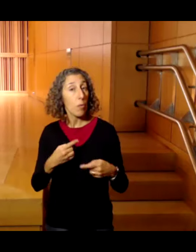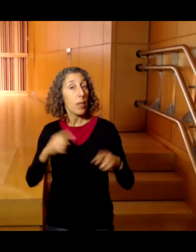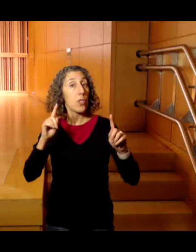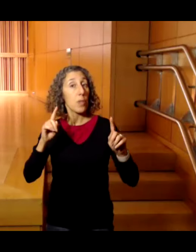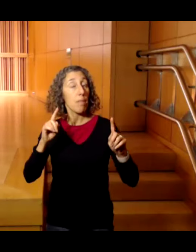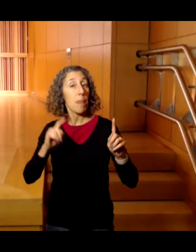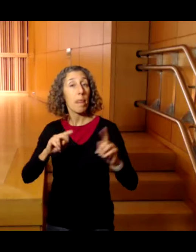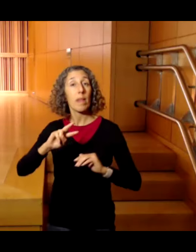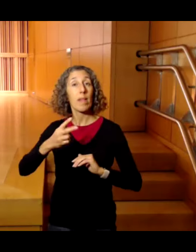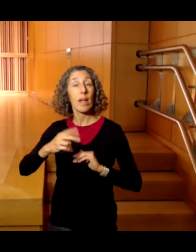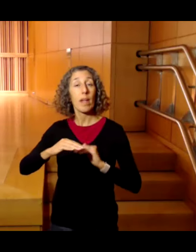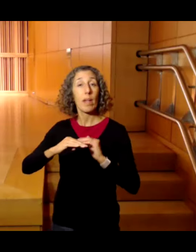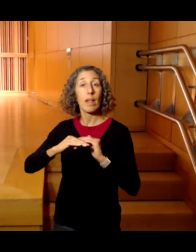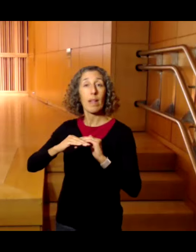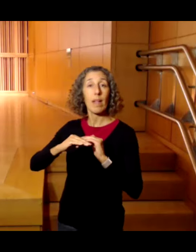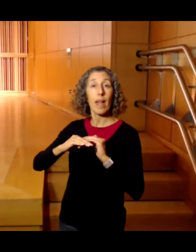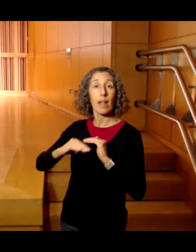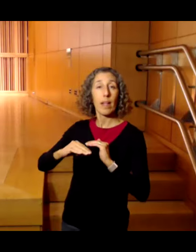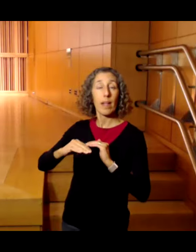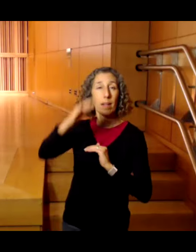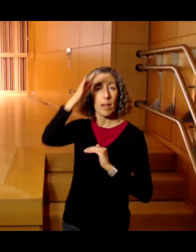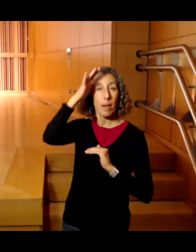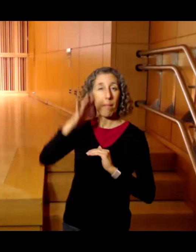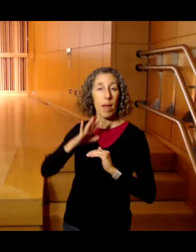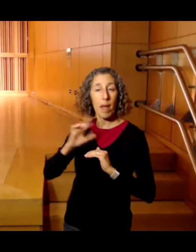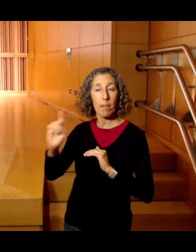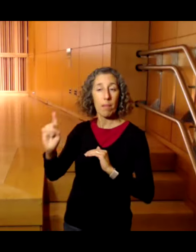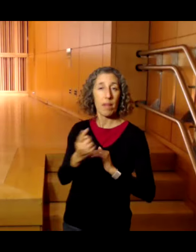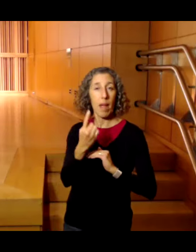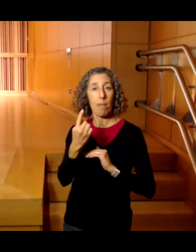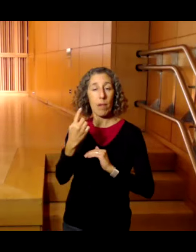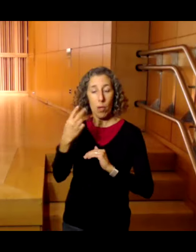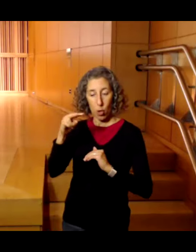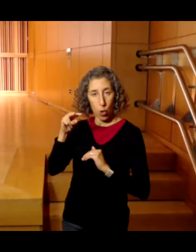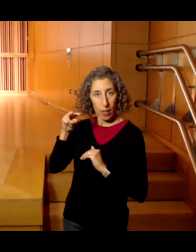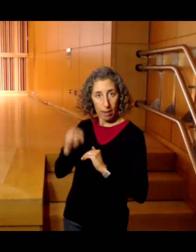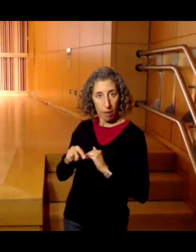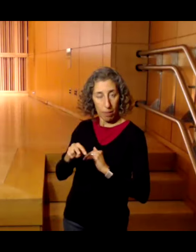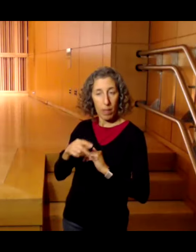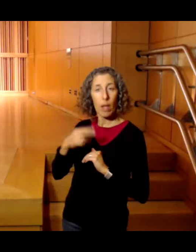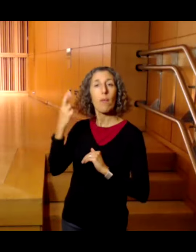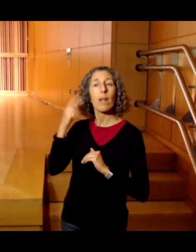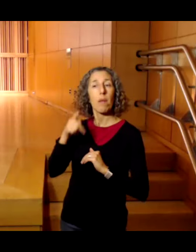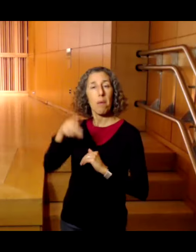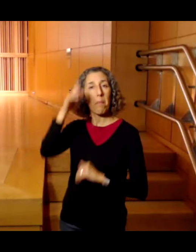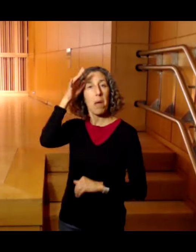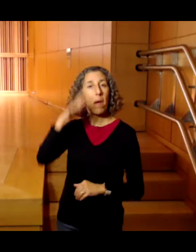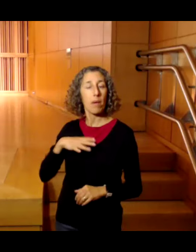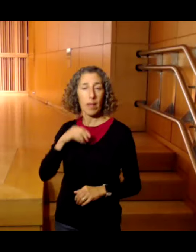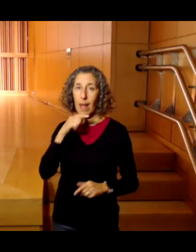And the man stopped and turned. And look down at me, and then I realized that he did not live in this house, Baldwin remembered.